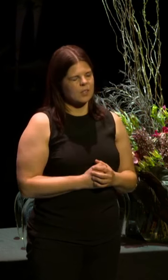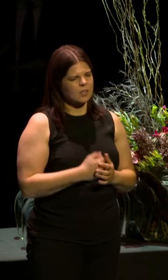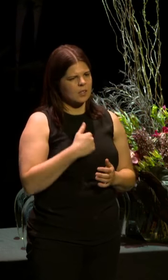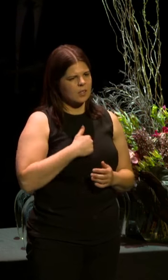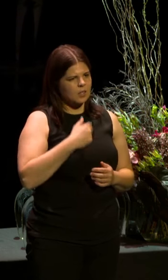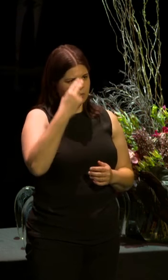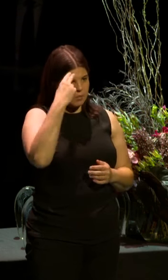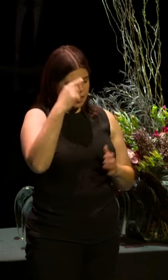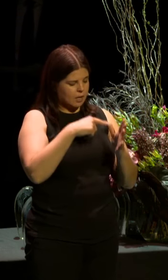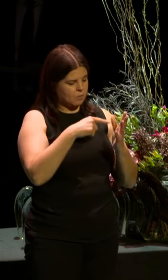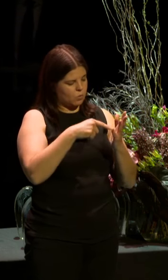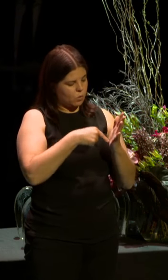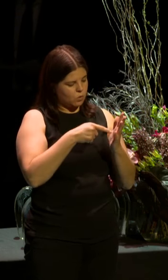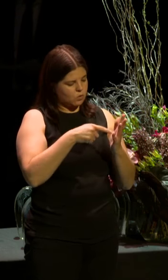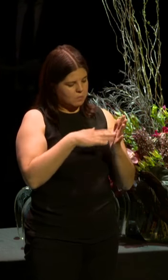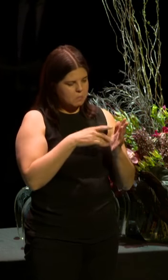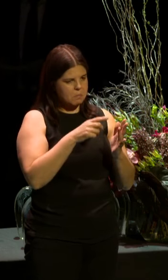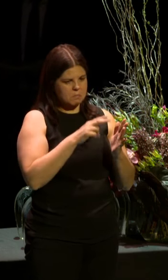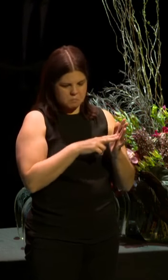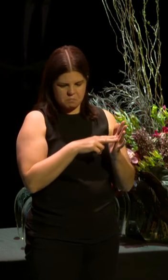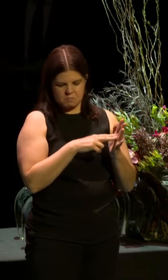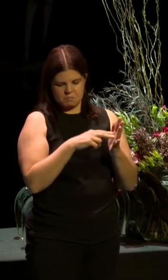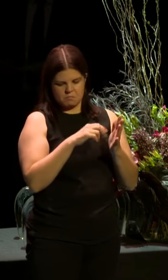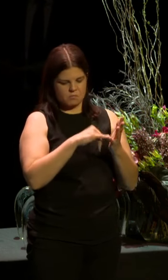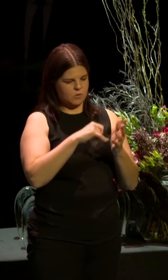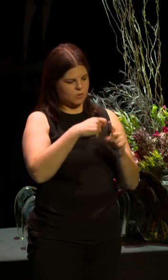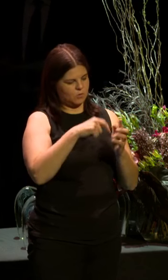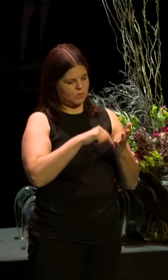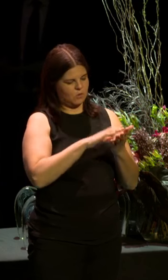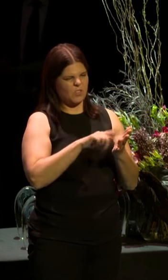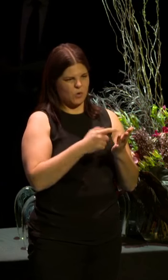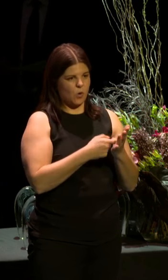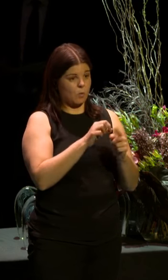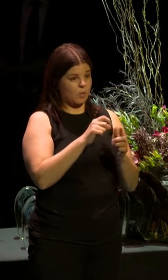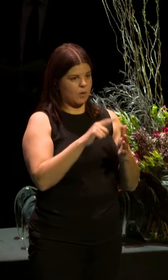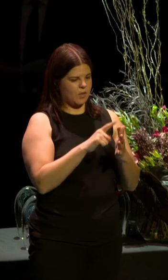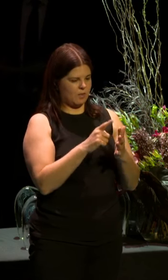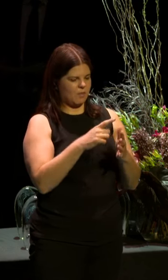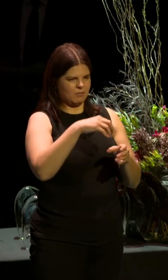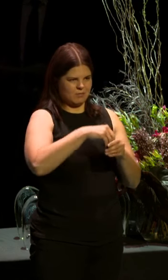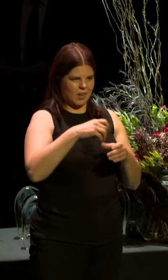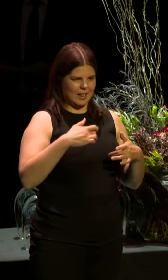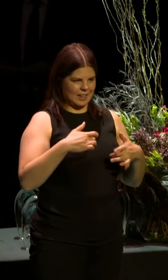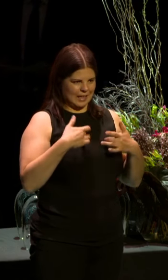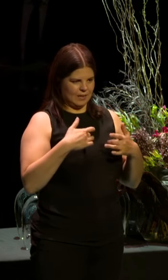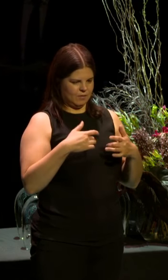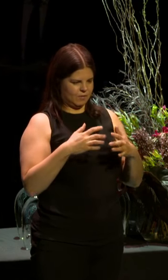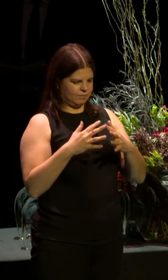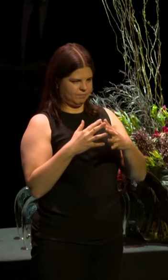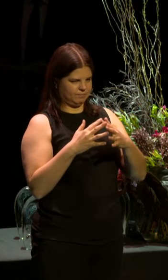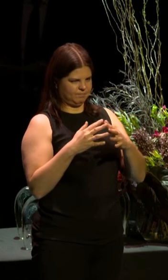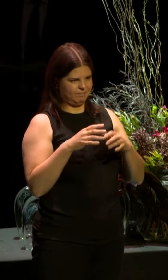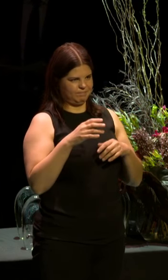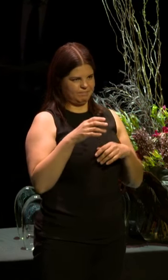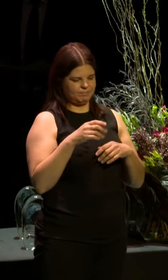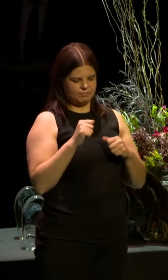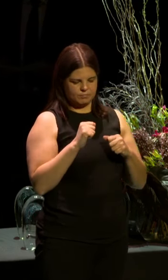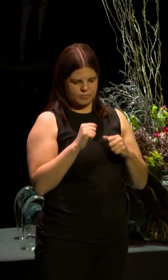and I live and work on Yuwi country in regional central Queensland, Mackay, 4740.